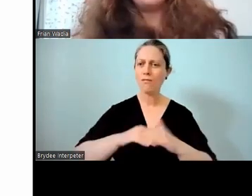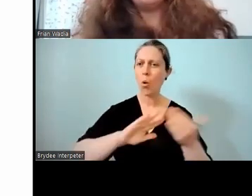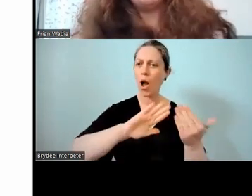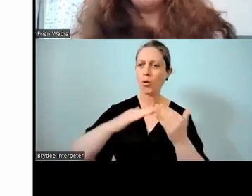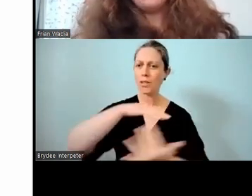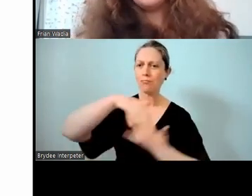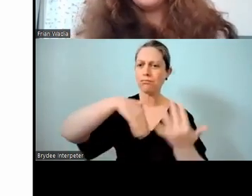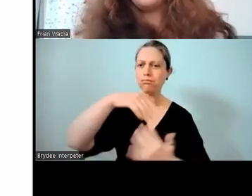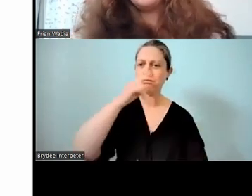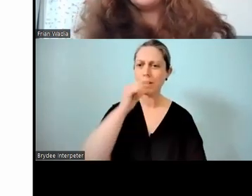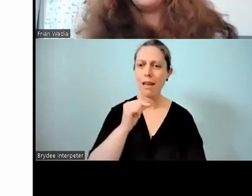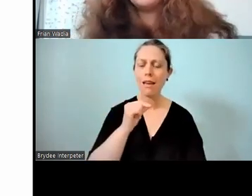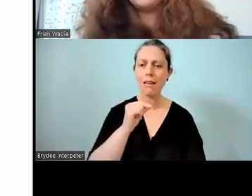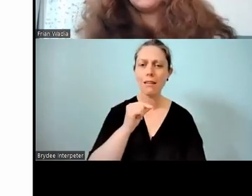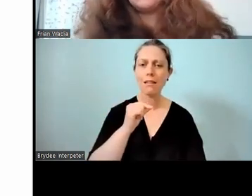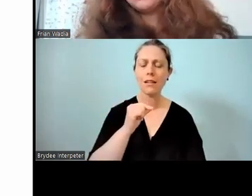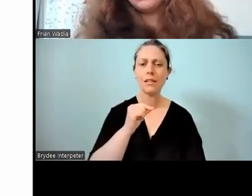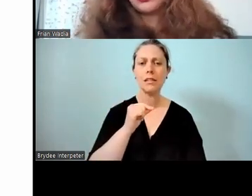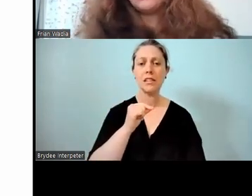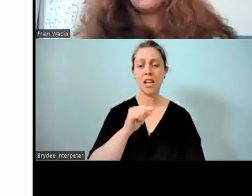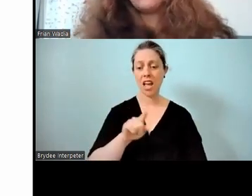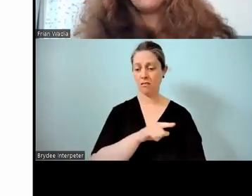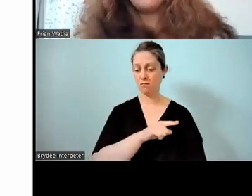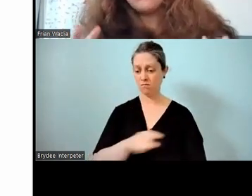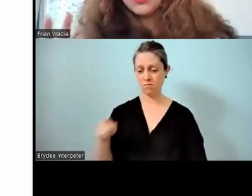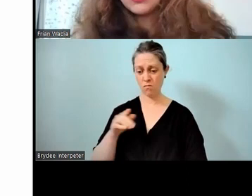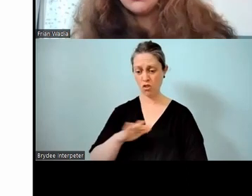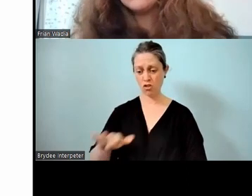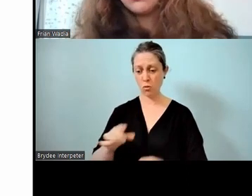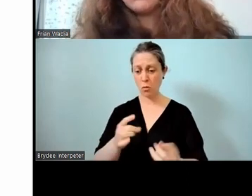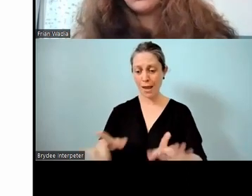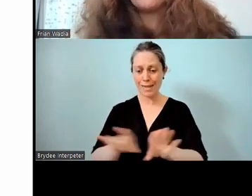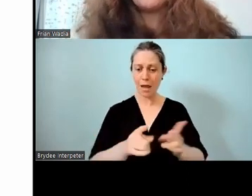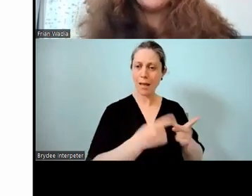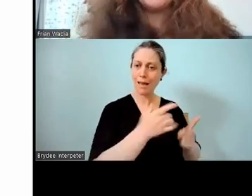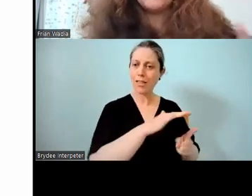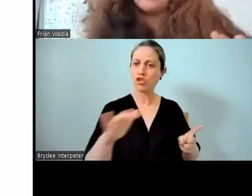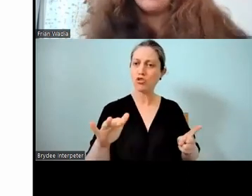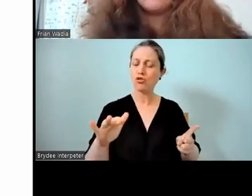And to prepare children, same as any other child. You know, give them the skills, give them those opportunities to learn